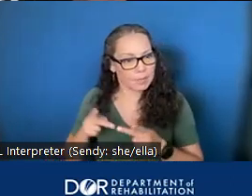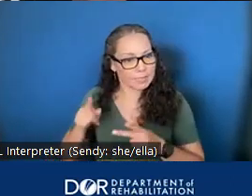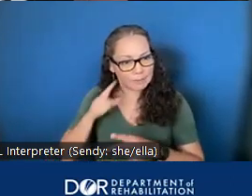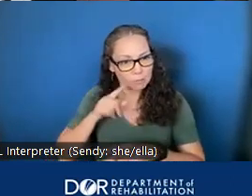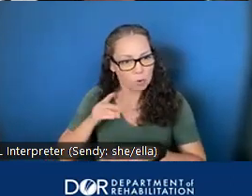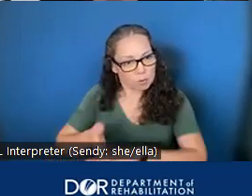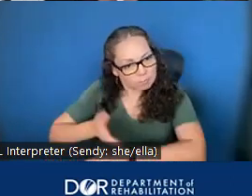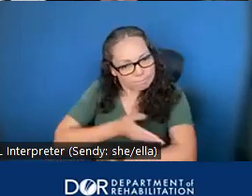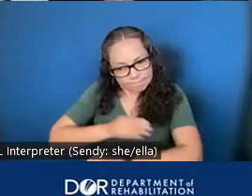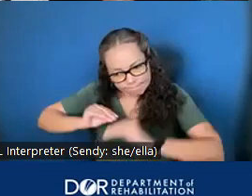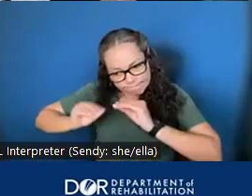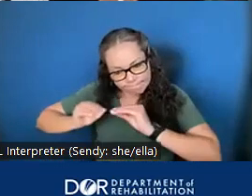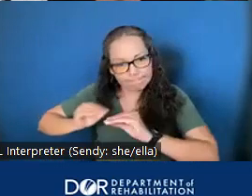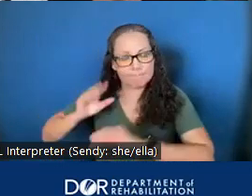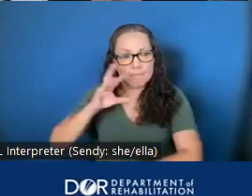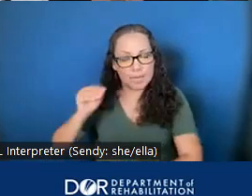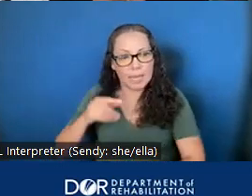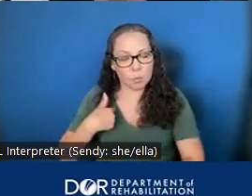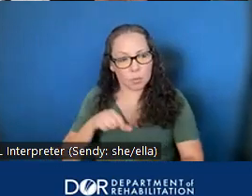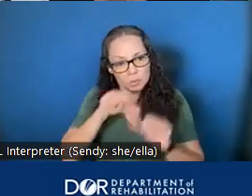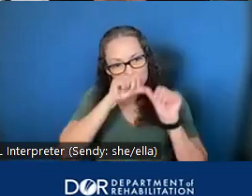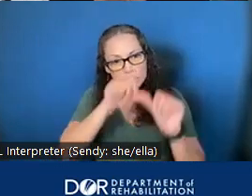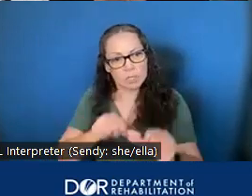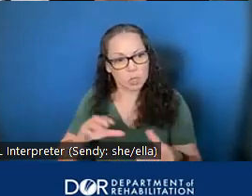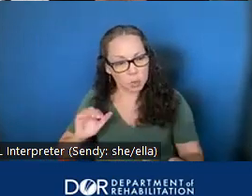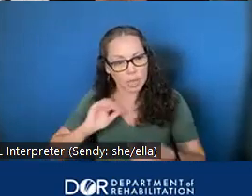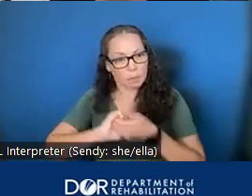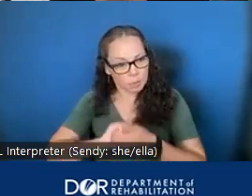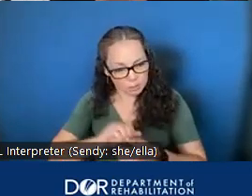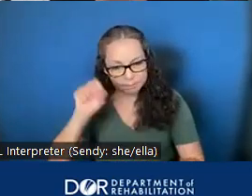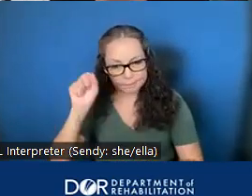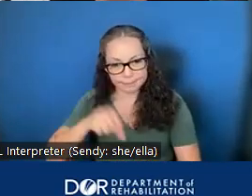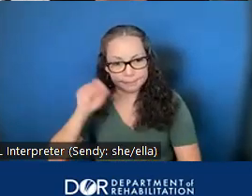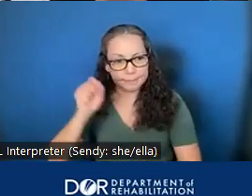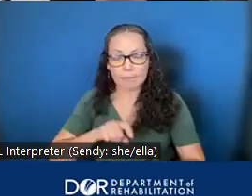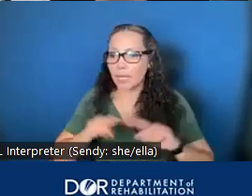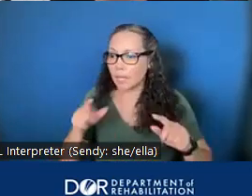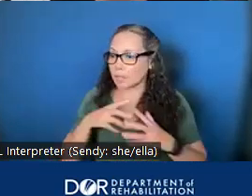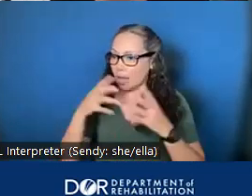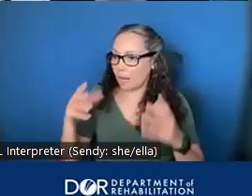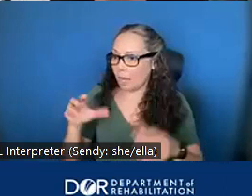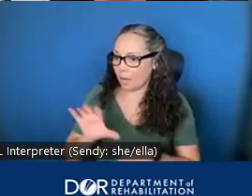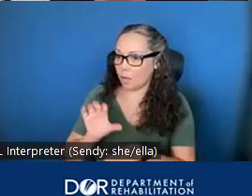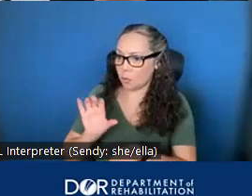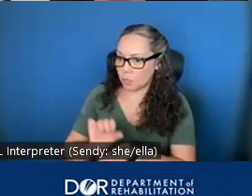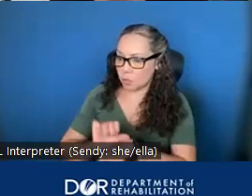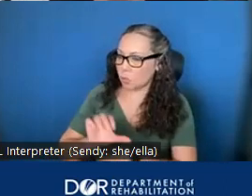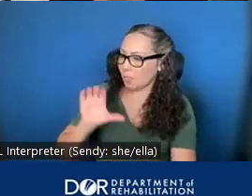coordination and collaboration um there there's there's a lot that we do with CDA on the adrc